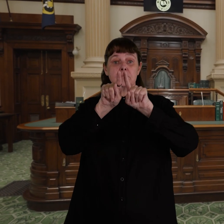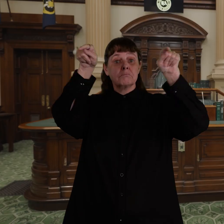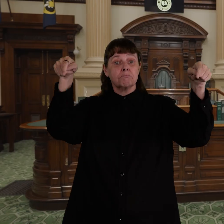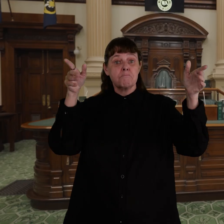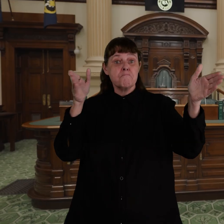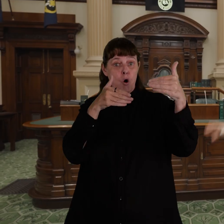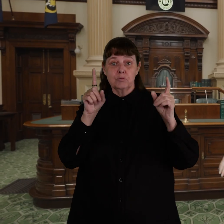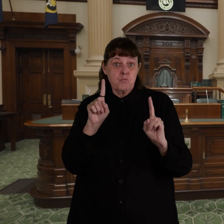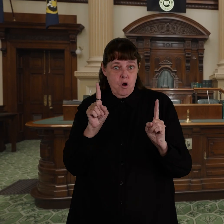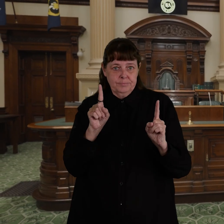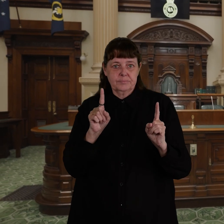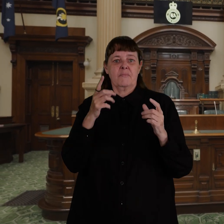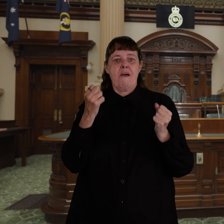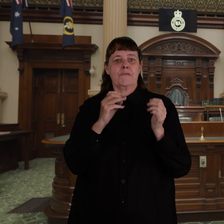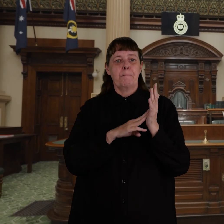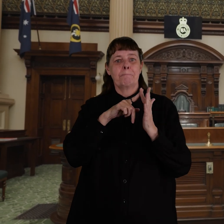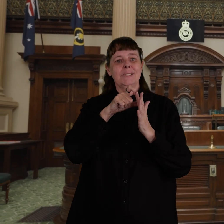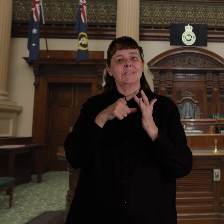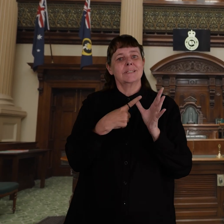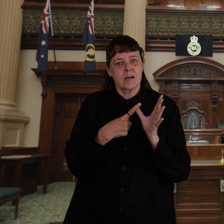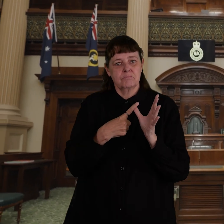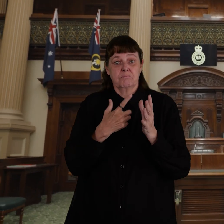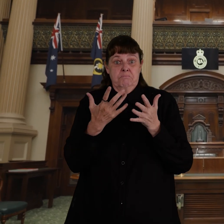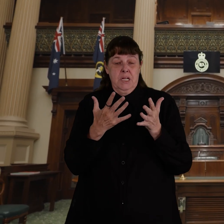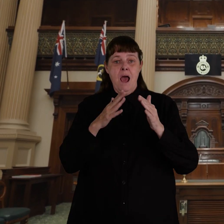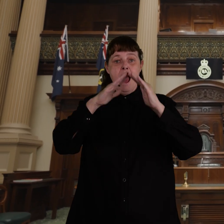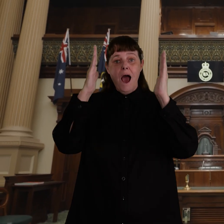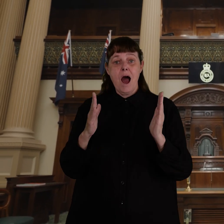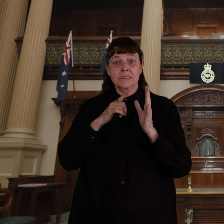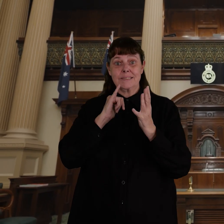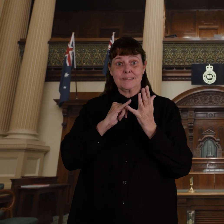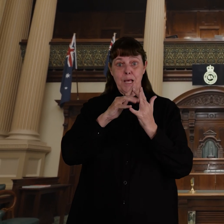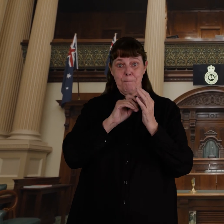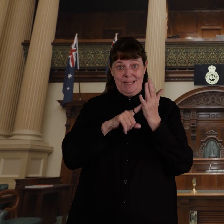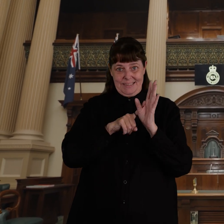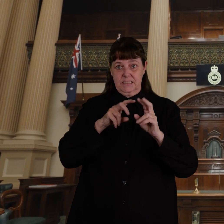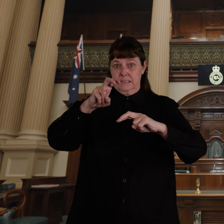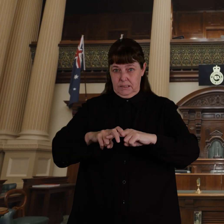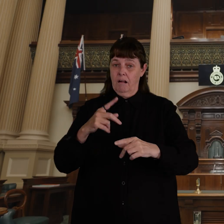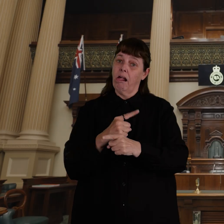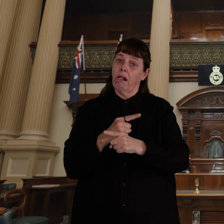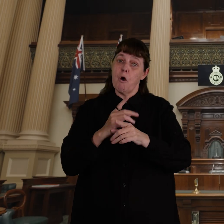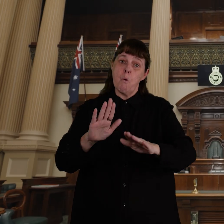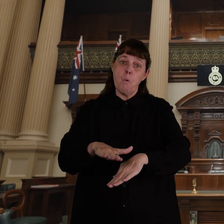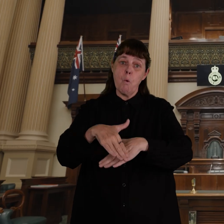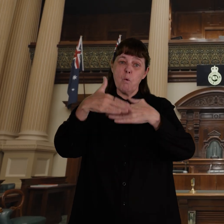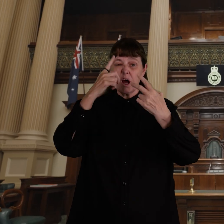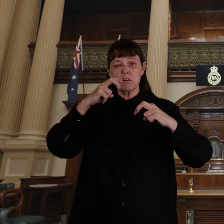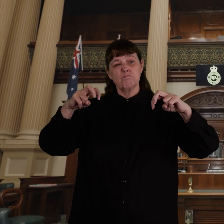we have media. so they can sit in the House of Assembly on a sitting day and report for the news,